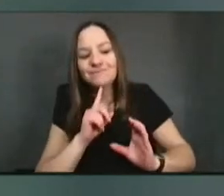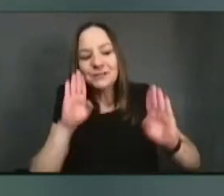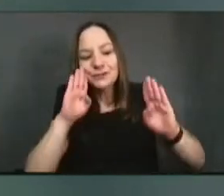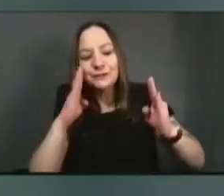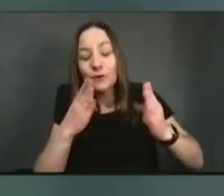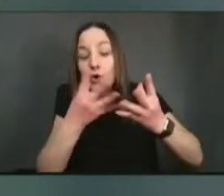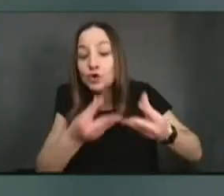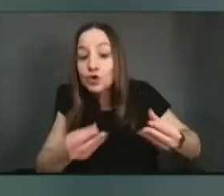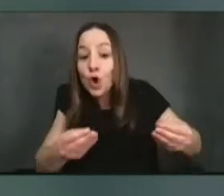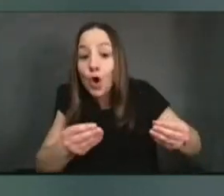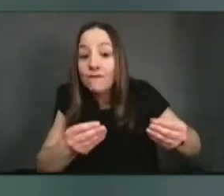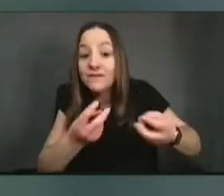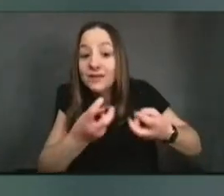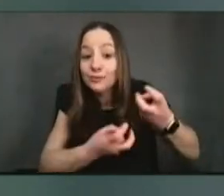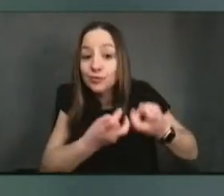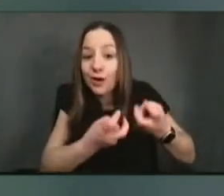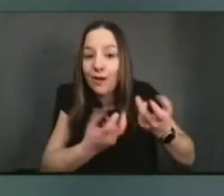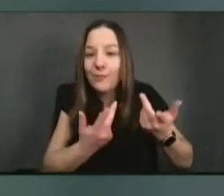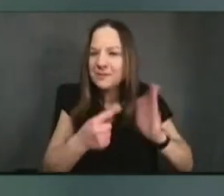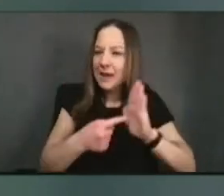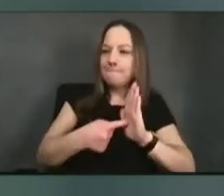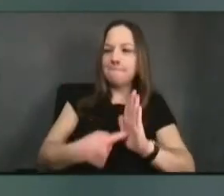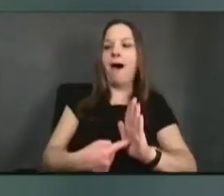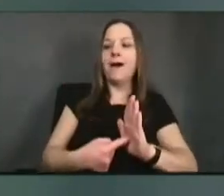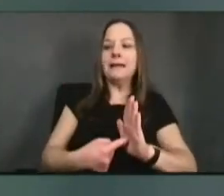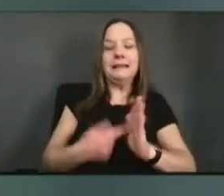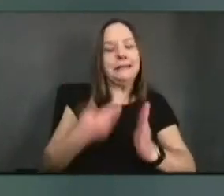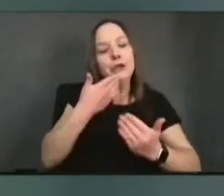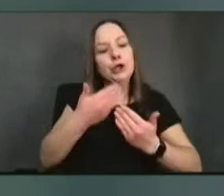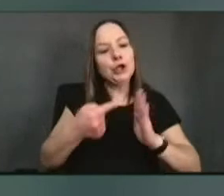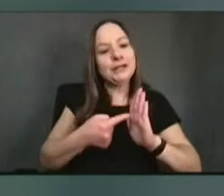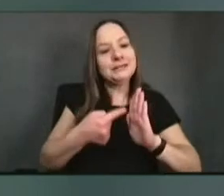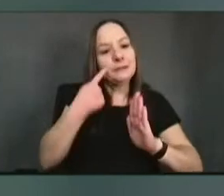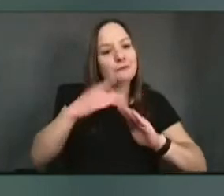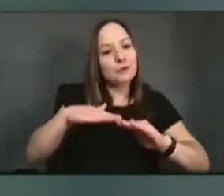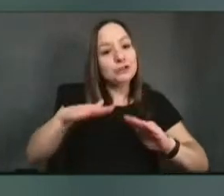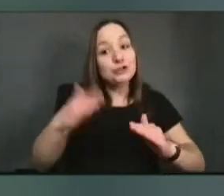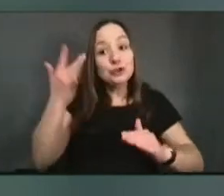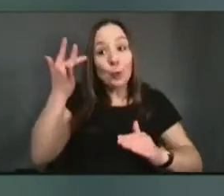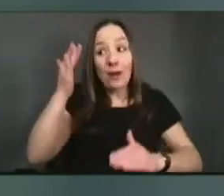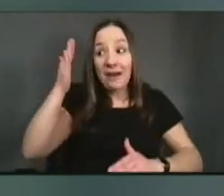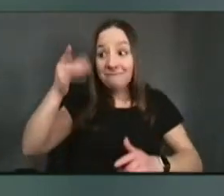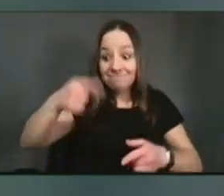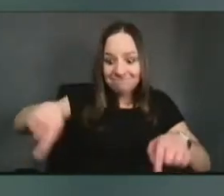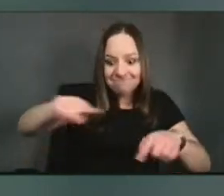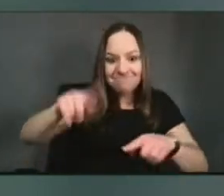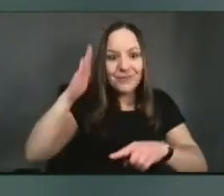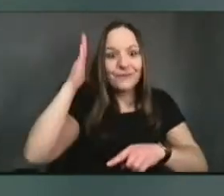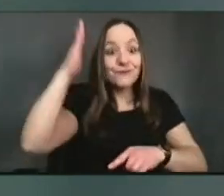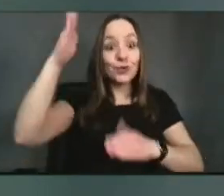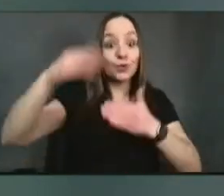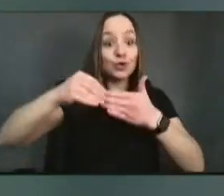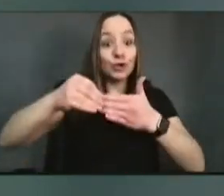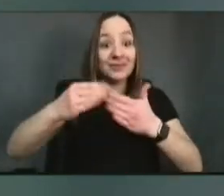solving these problems and modeling for our students. How to do that, because they're going to one day be sitting in